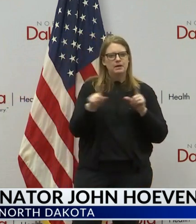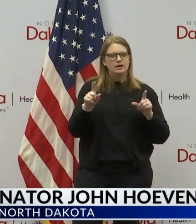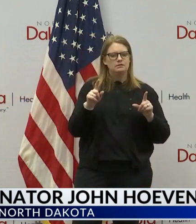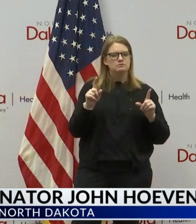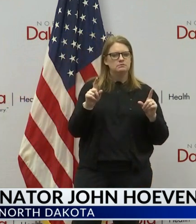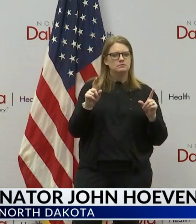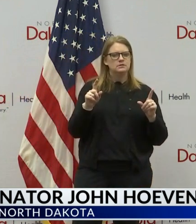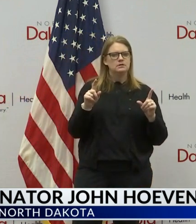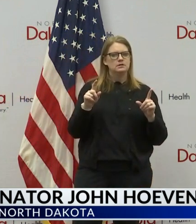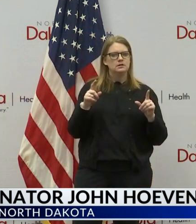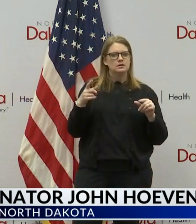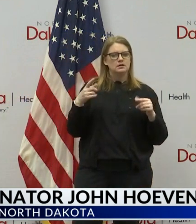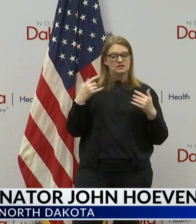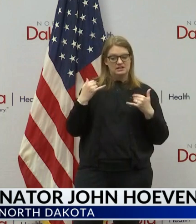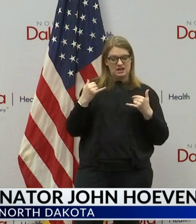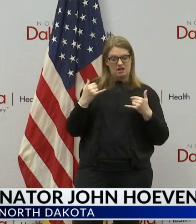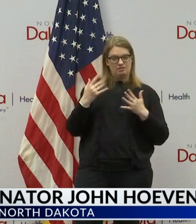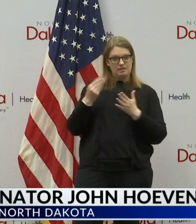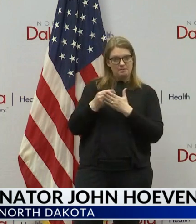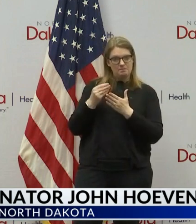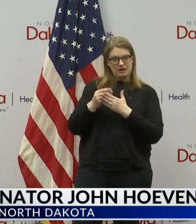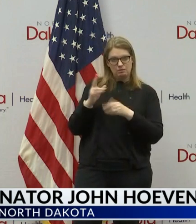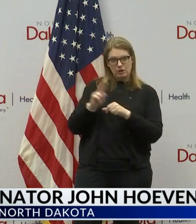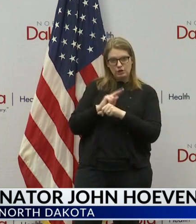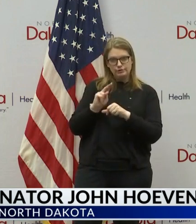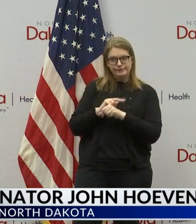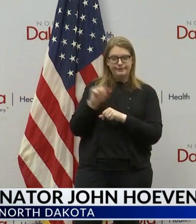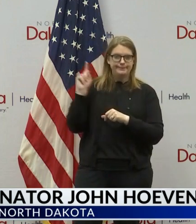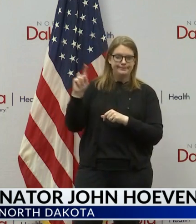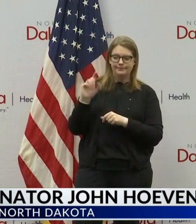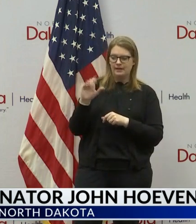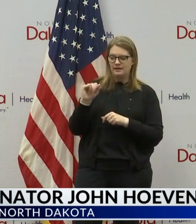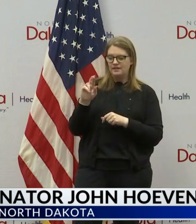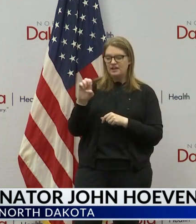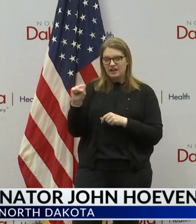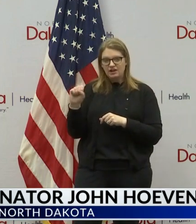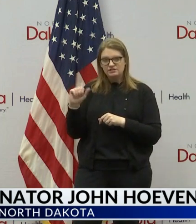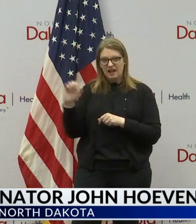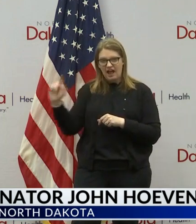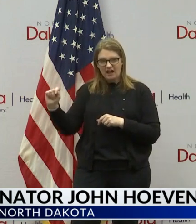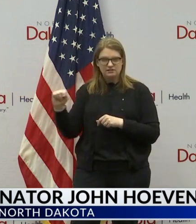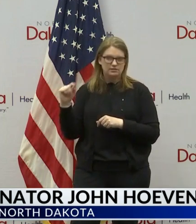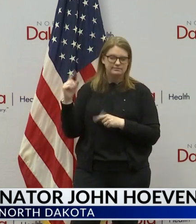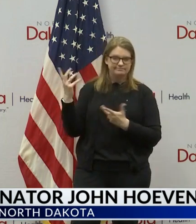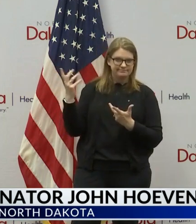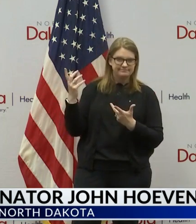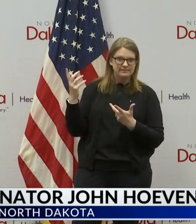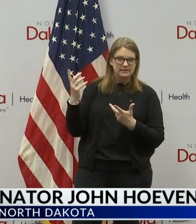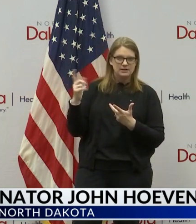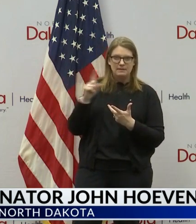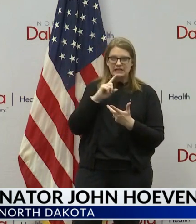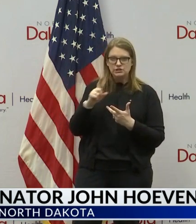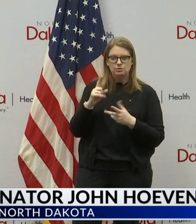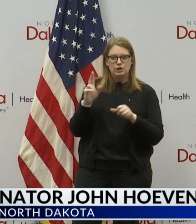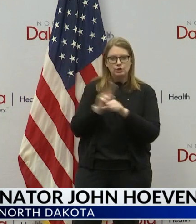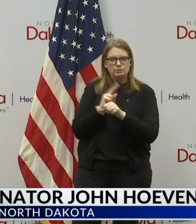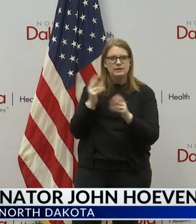OTHER PURPOSES. THAT IS HOW WE TRY TO DO THIS, BUT IN A WAY THAT MAKES SURE AS WE UTILIZE THE FUNDS